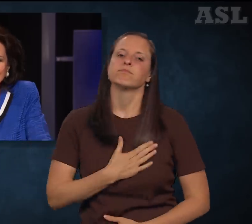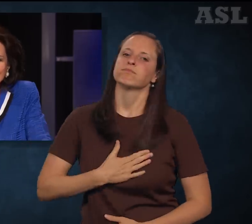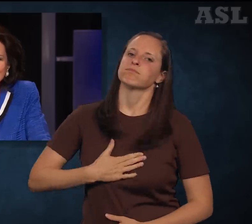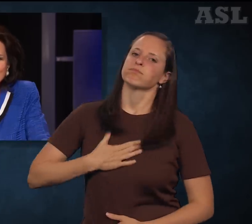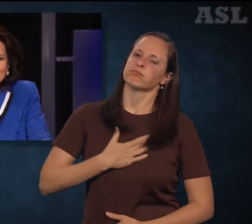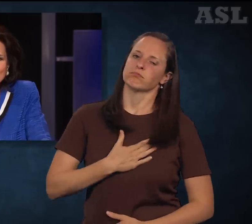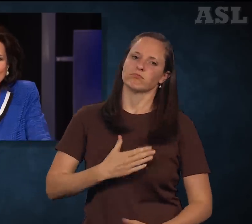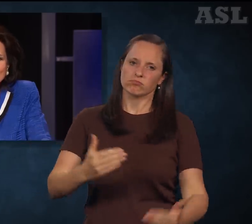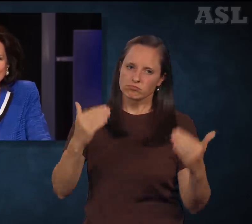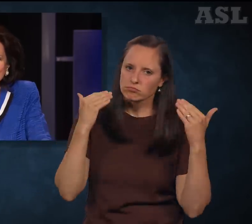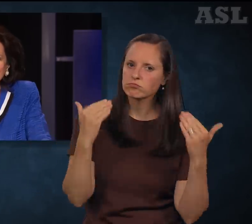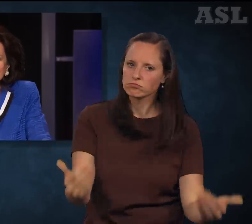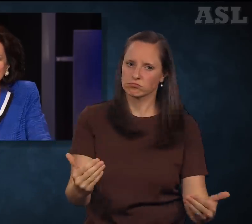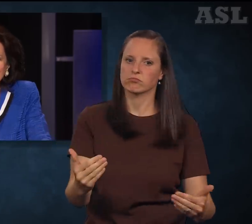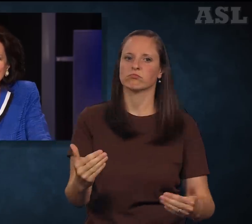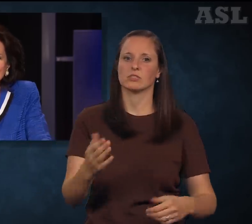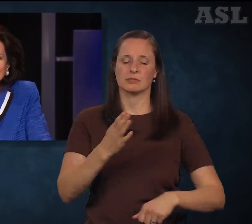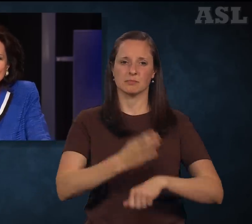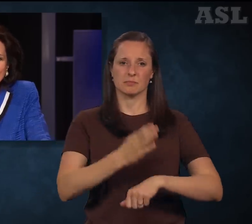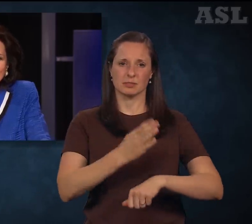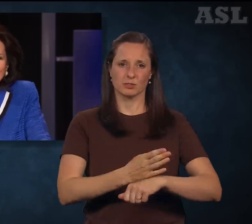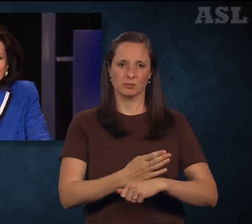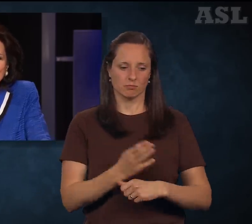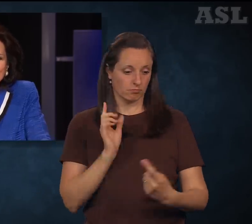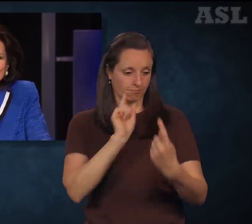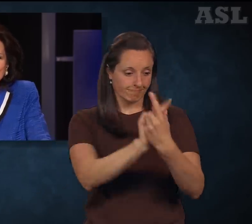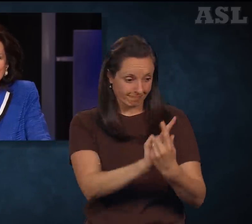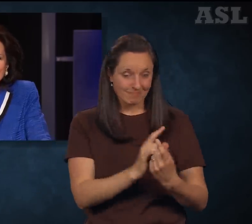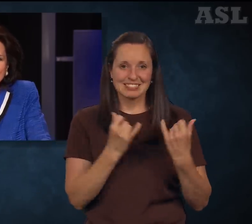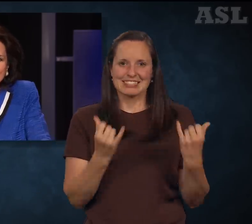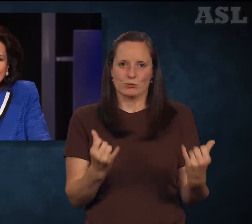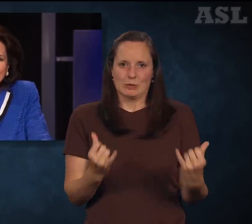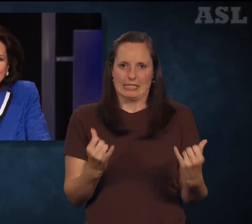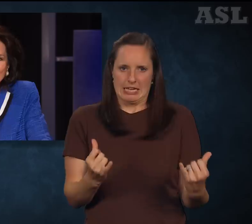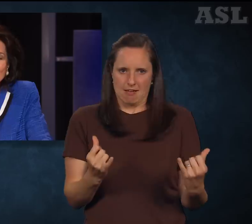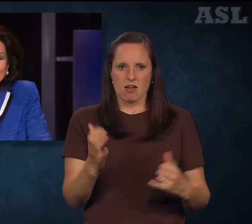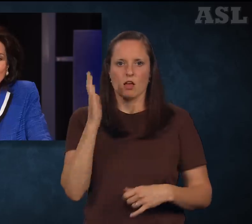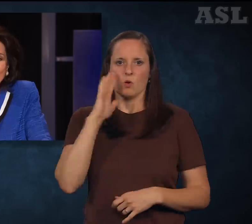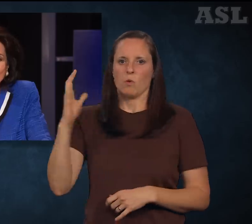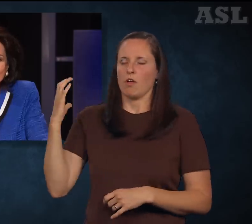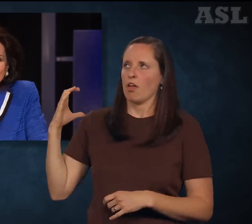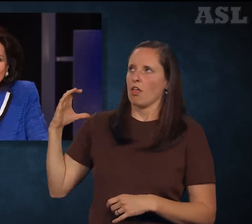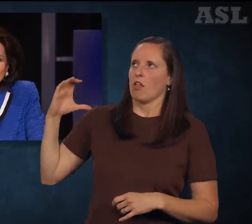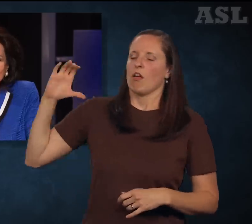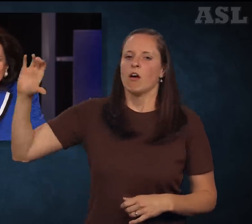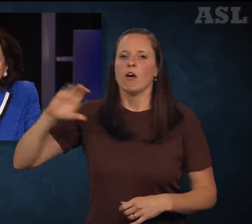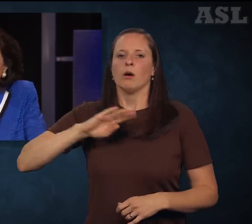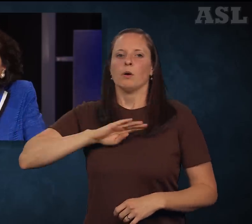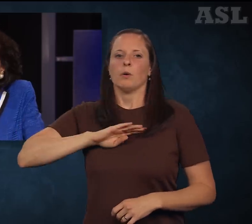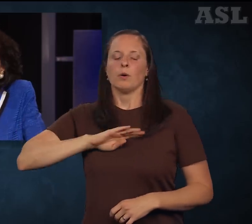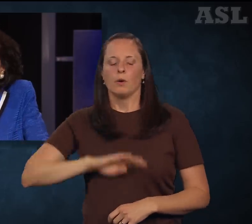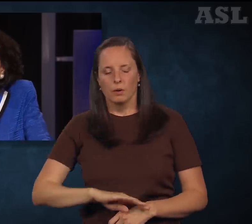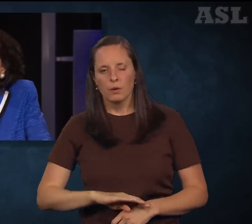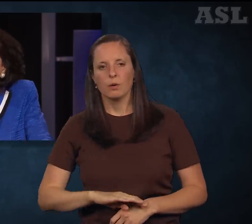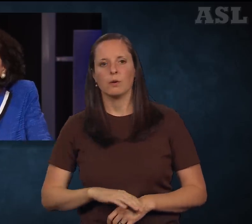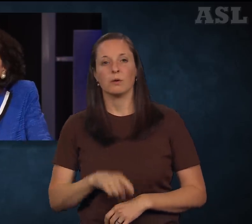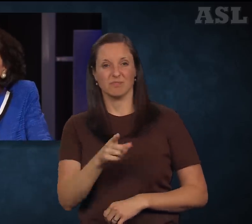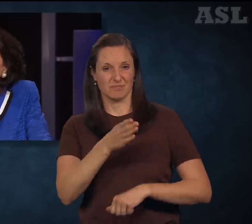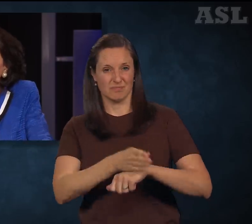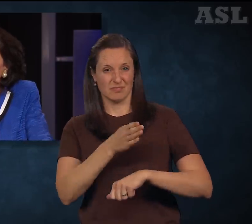UNREPENTED SIN, I URGE YOU TO